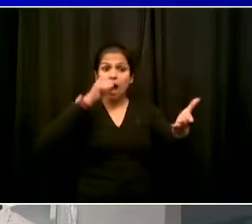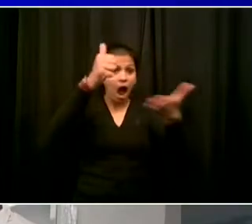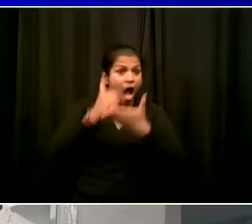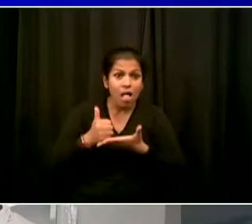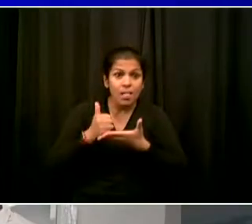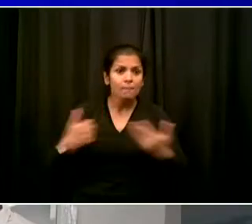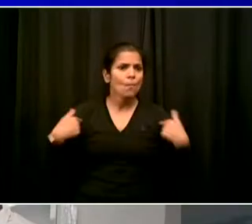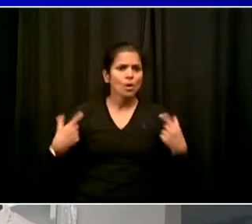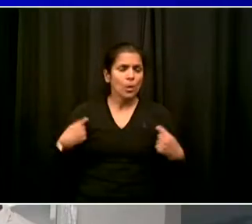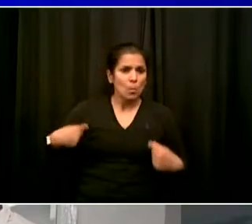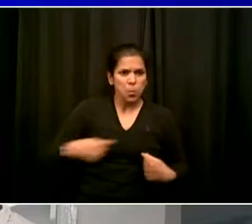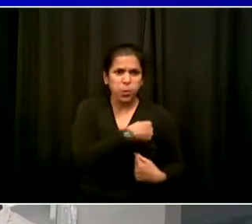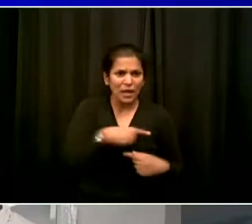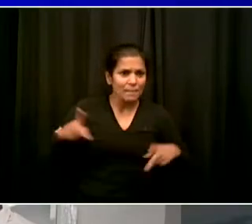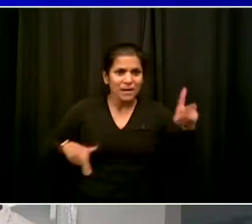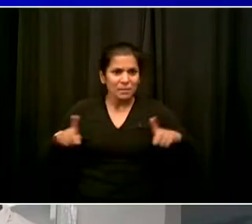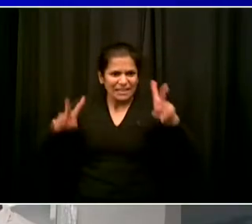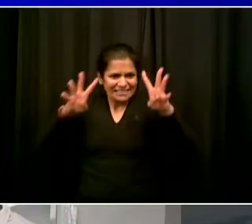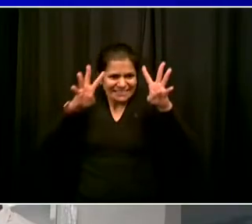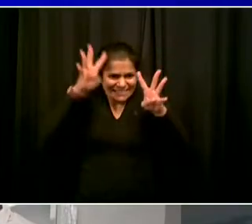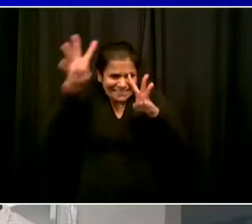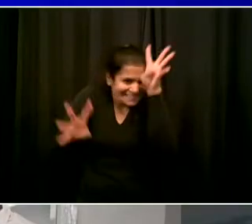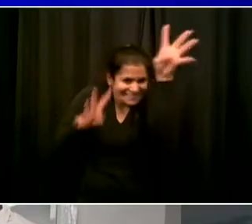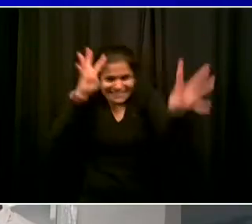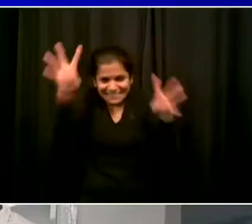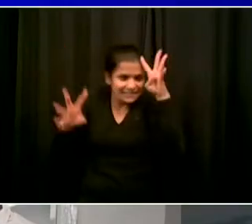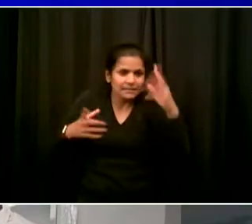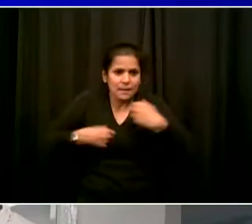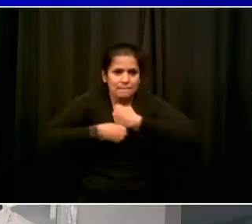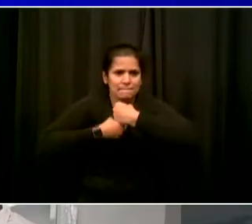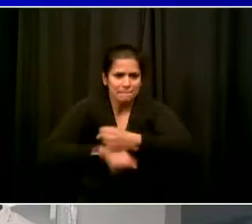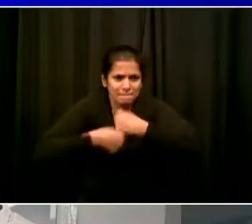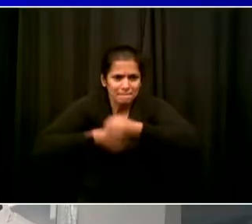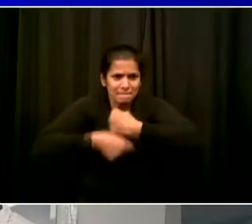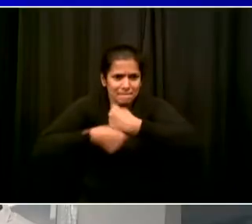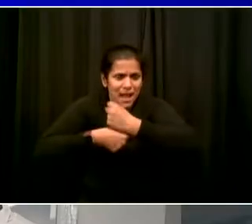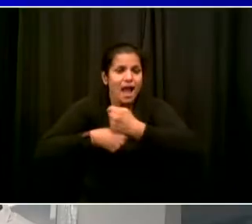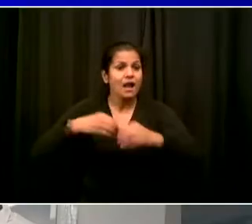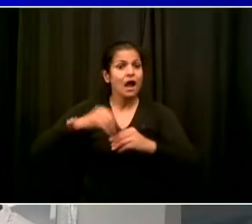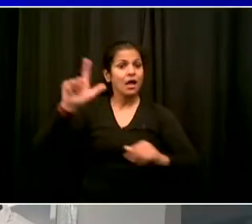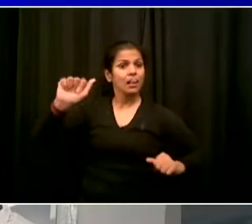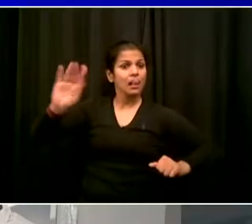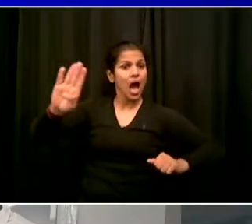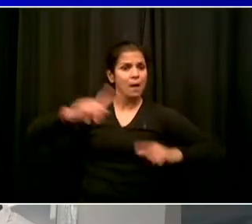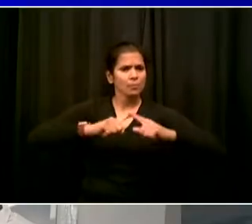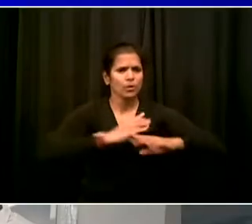BEST MINDS IN THIS CITY, IN THE